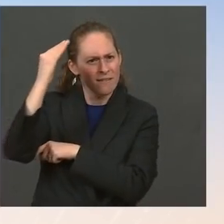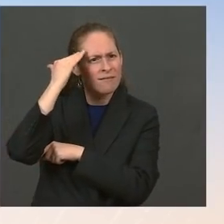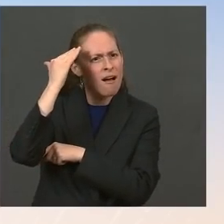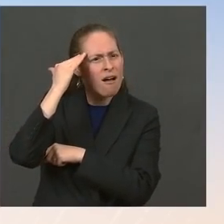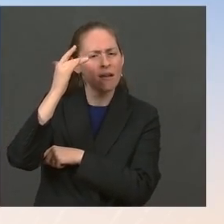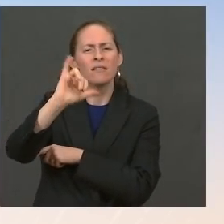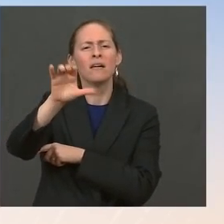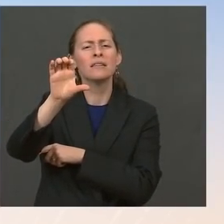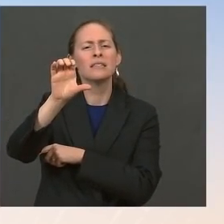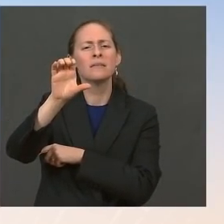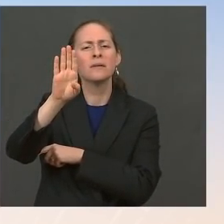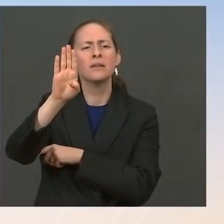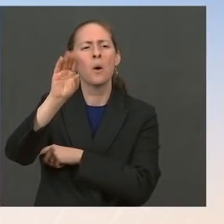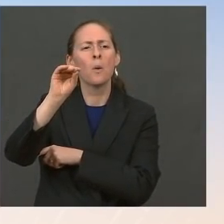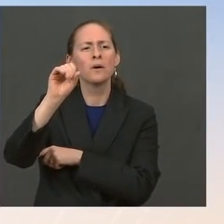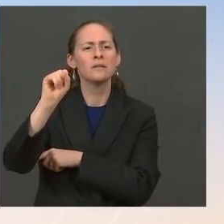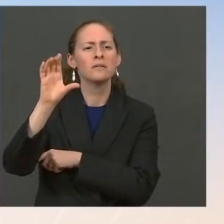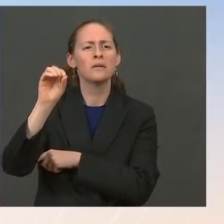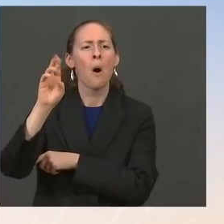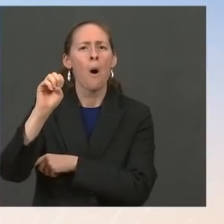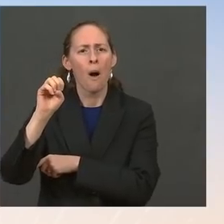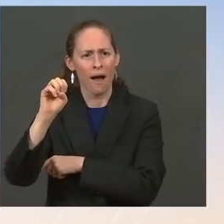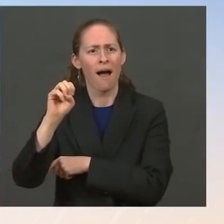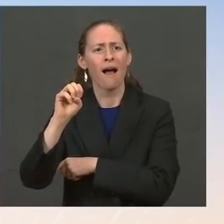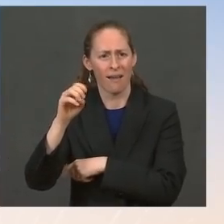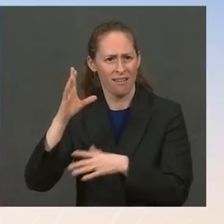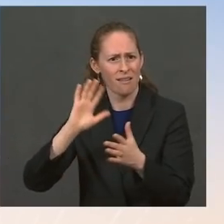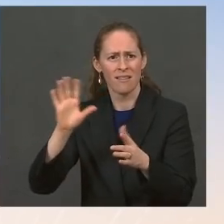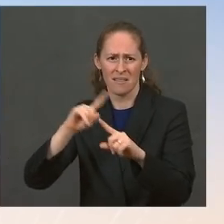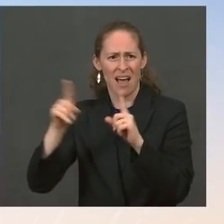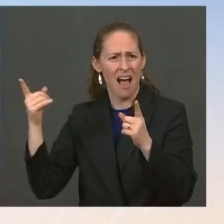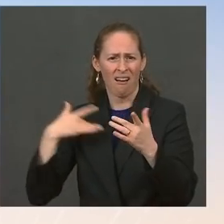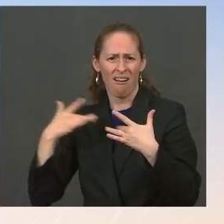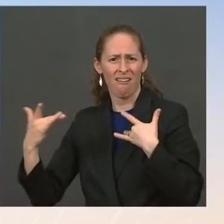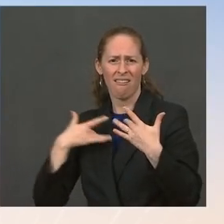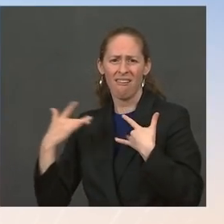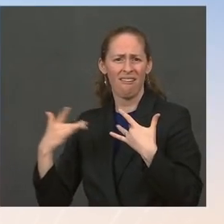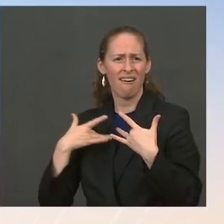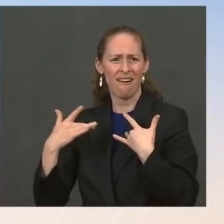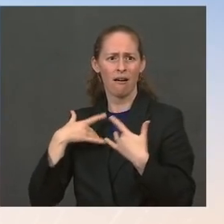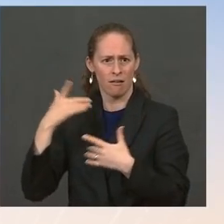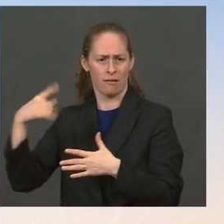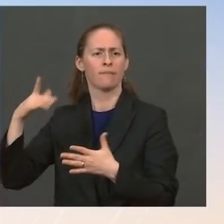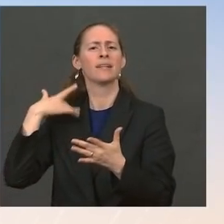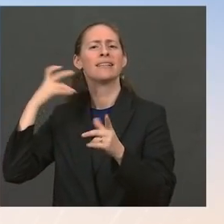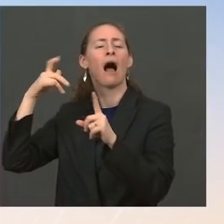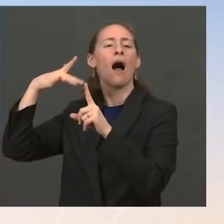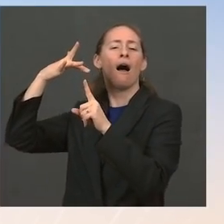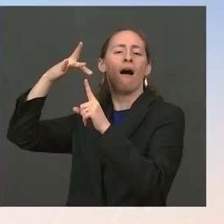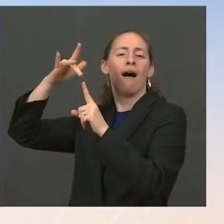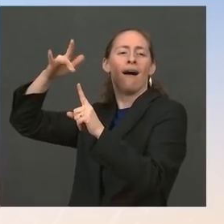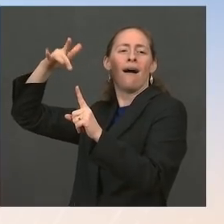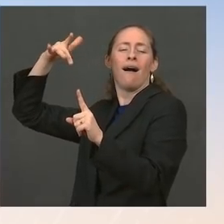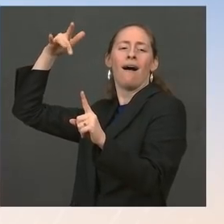The Press: Which Joe Biden himself, in 2010, called the "gold standard" for Democrats and Republicans.